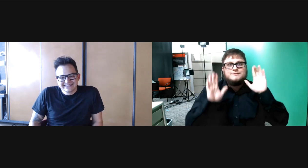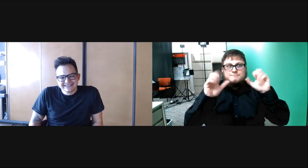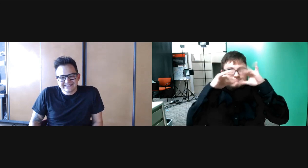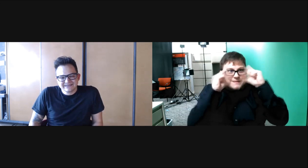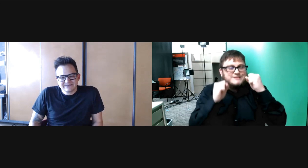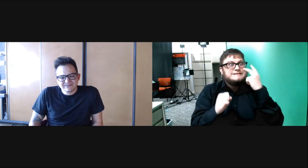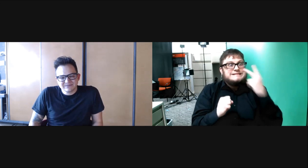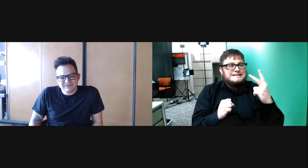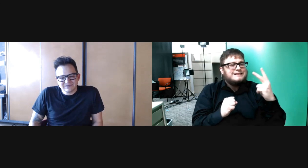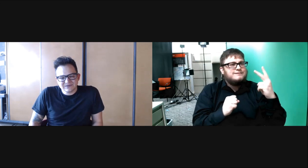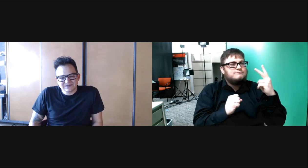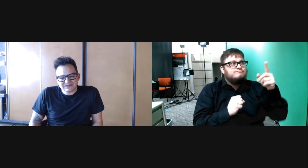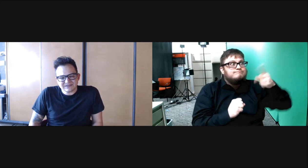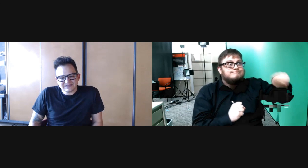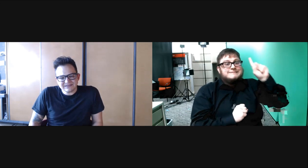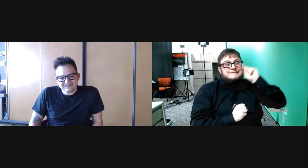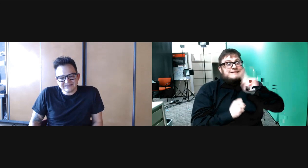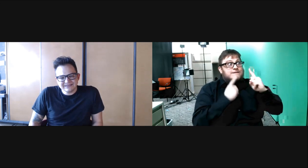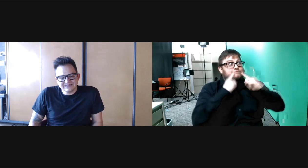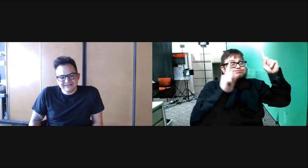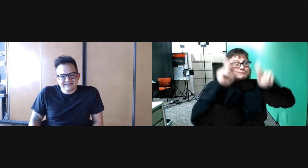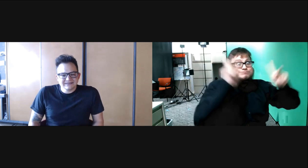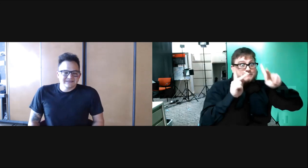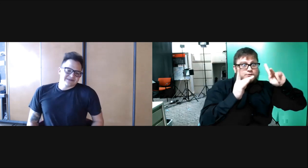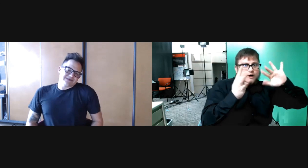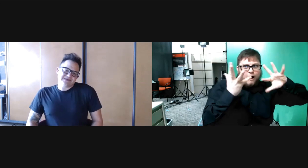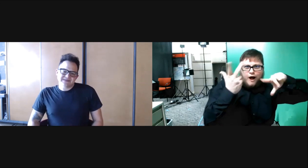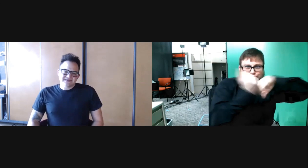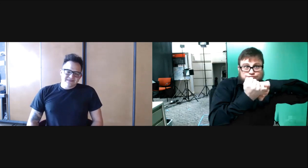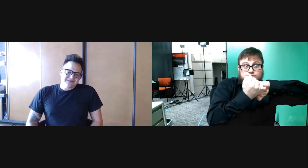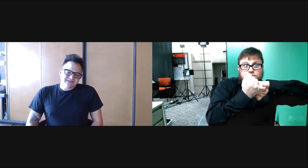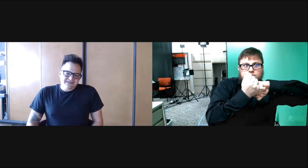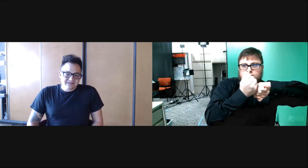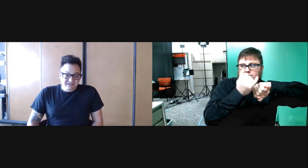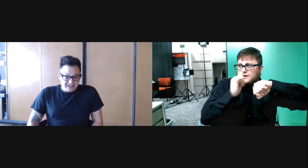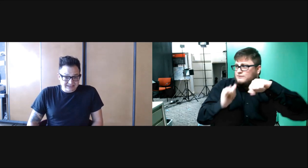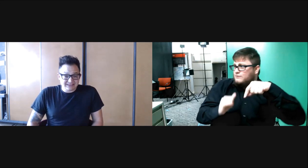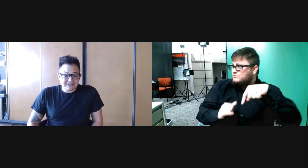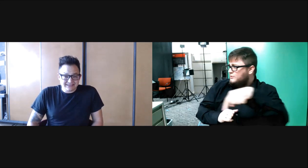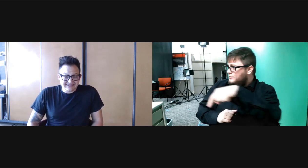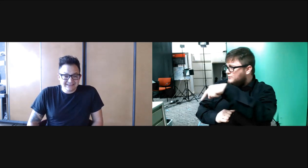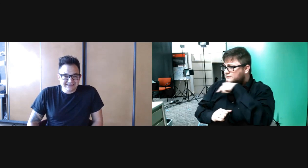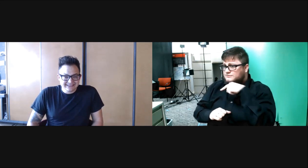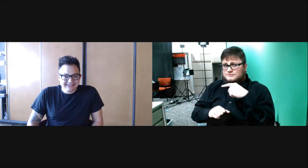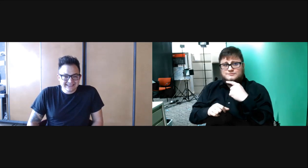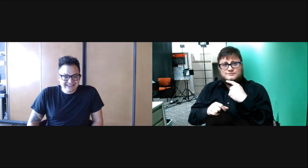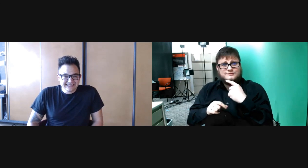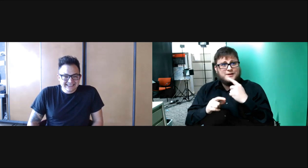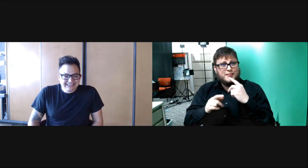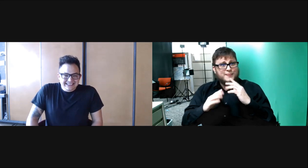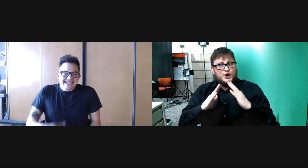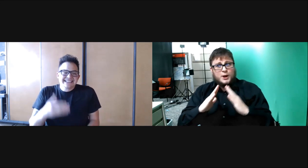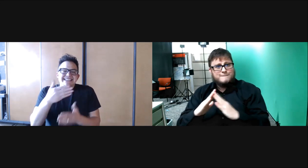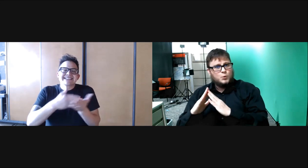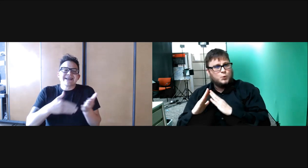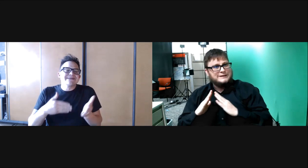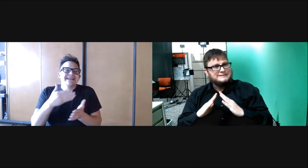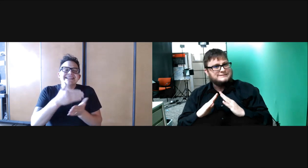It's really amazing to see Deaf celebrities supporting you and the same goes for the Deaf community.